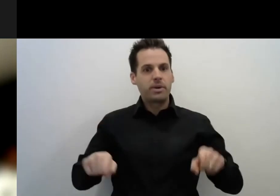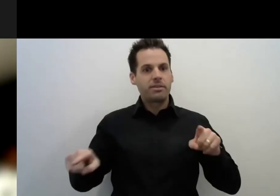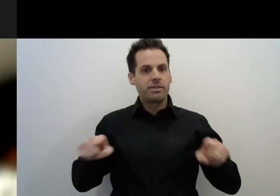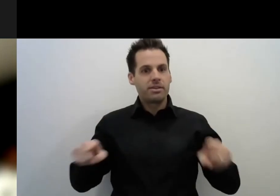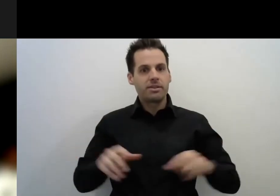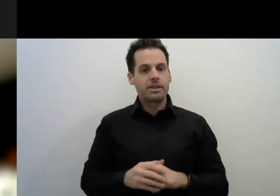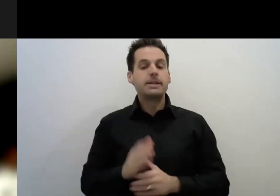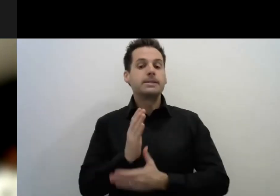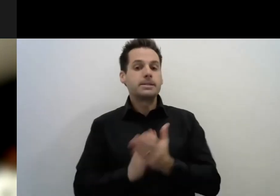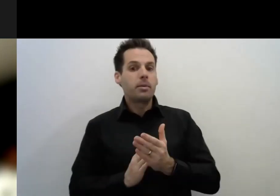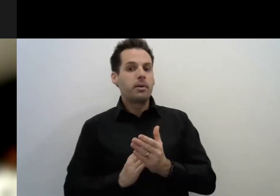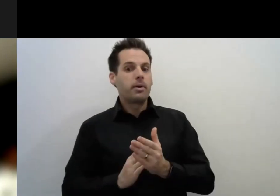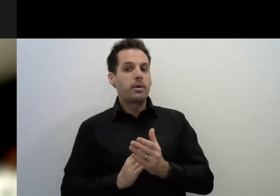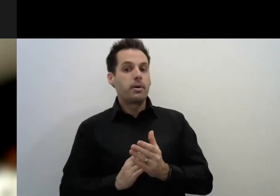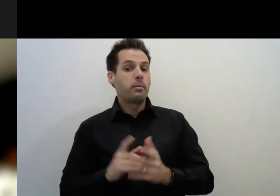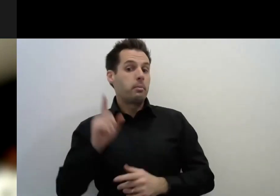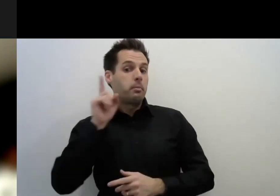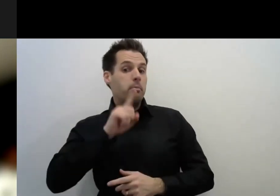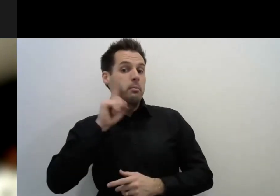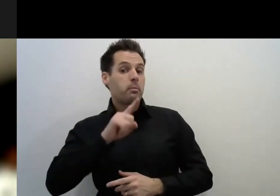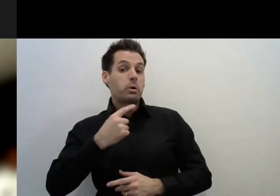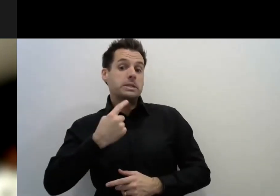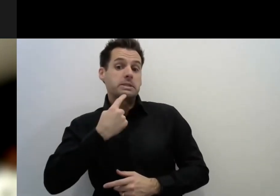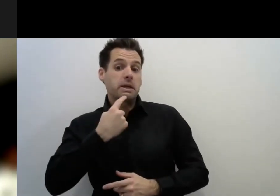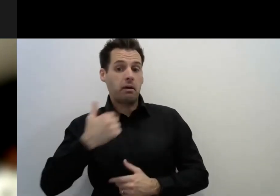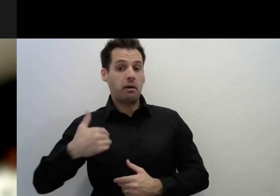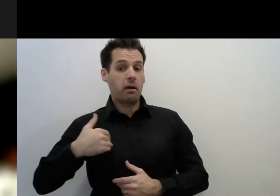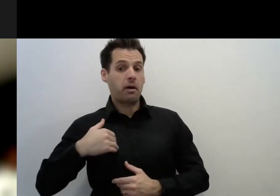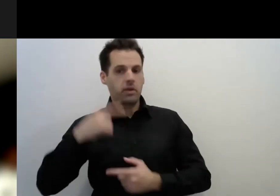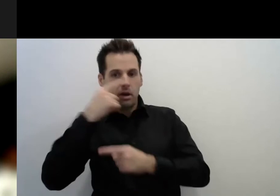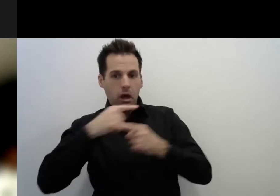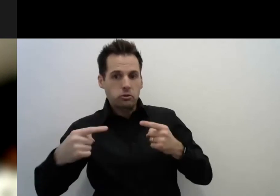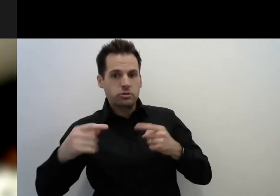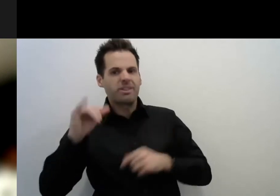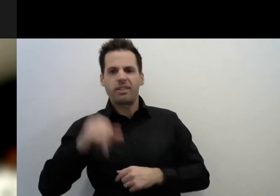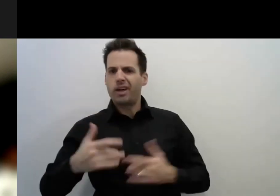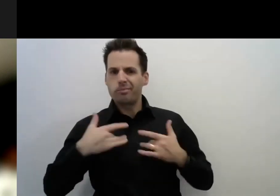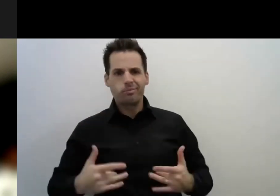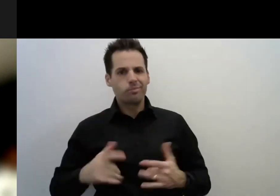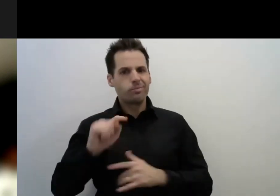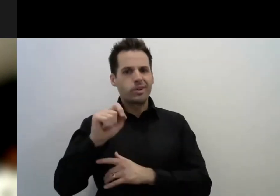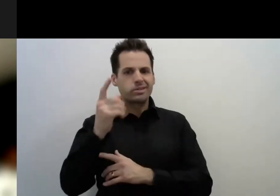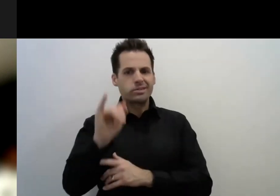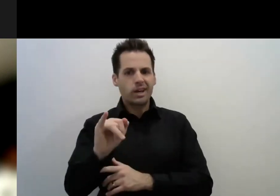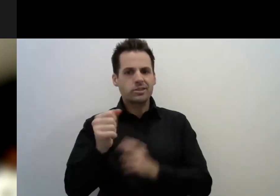claim to have an allergy this really happens a lot with taxi drivers but you certainly you know as